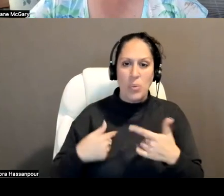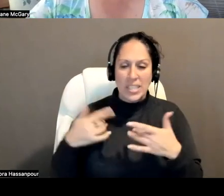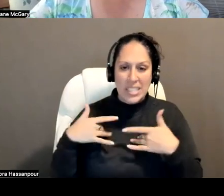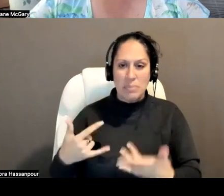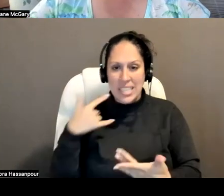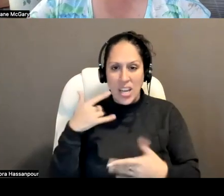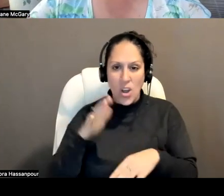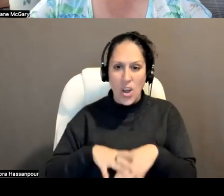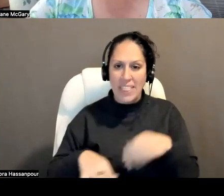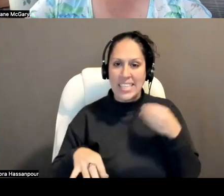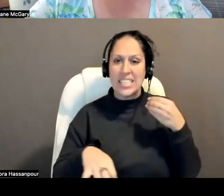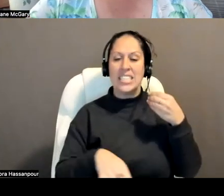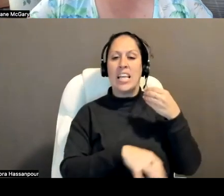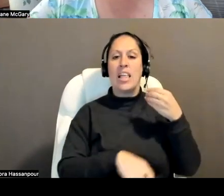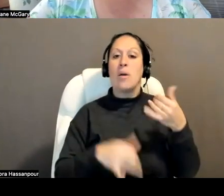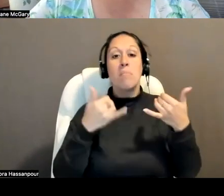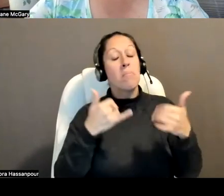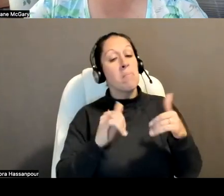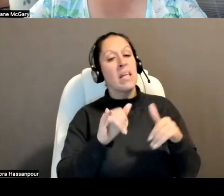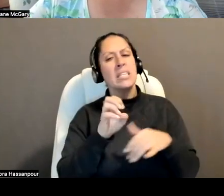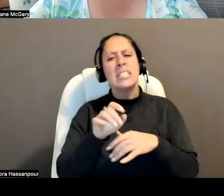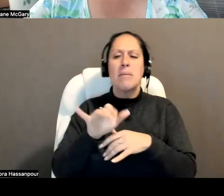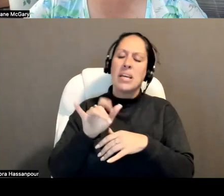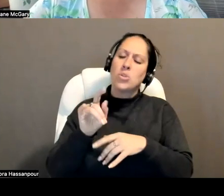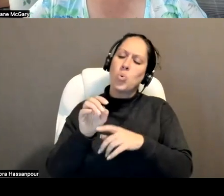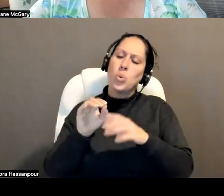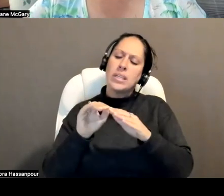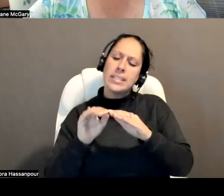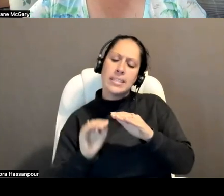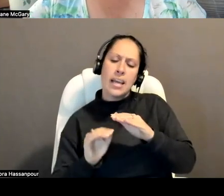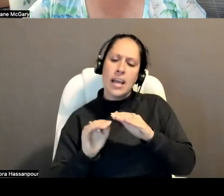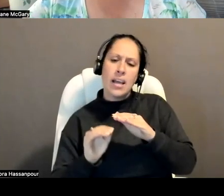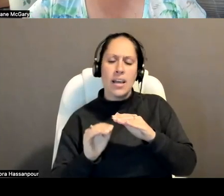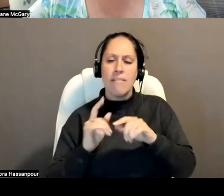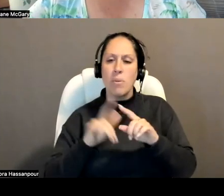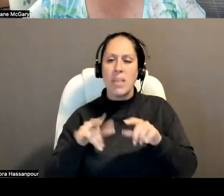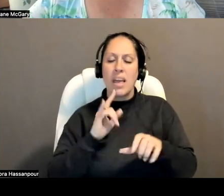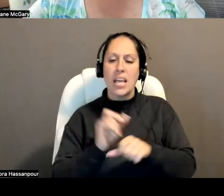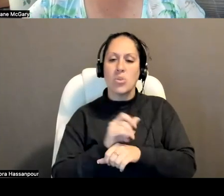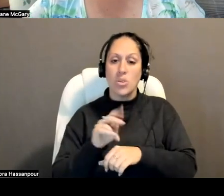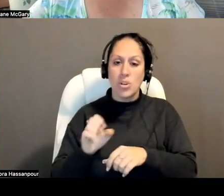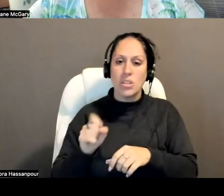on the cello. They say play a semitone down from the actual notes. So if you hear